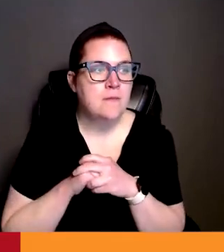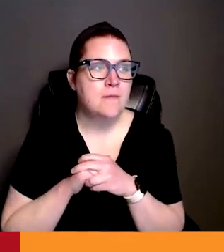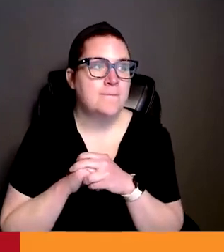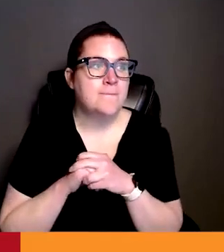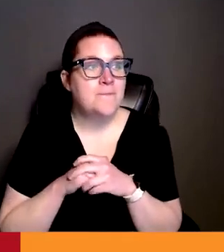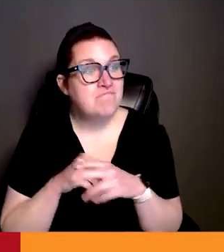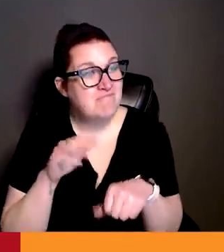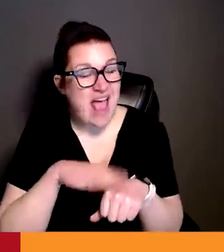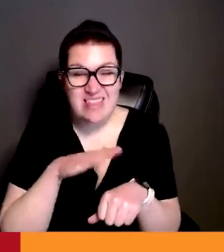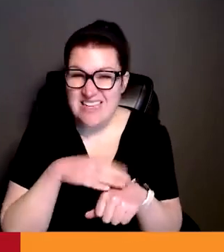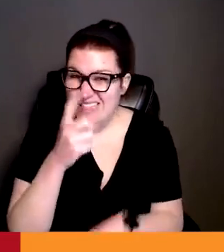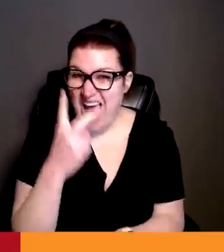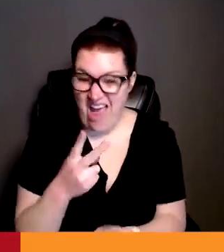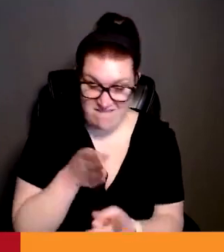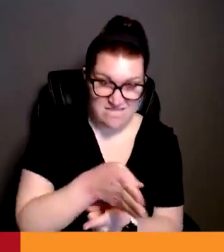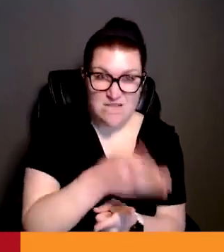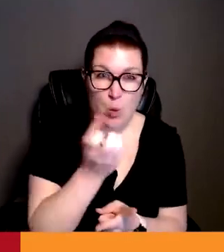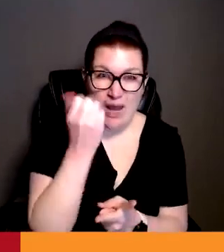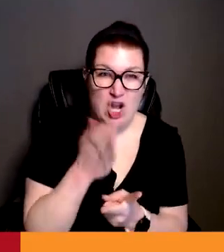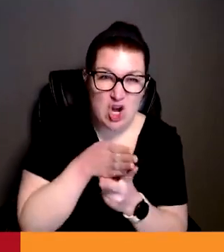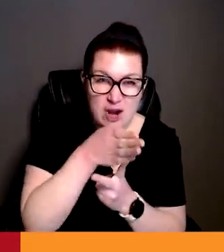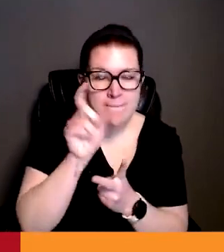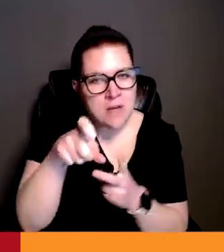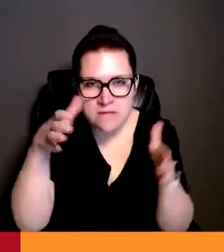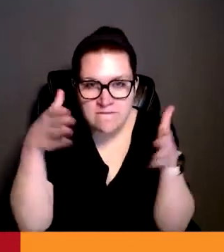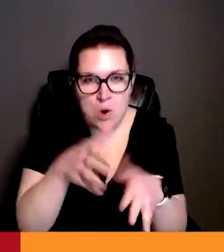one winners, must be focused on family caregivers, because, again,